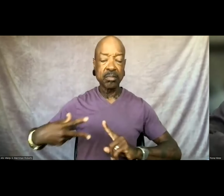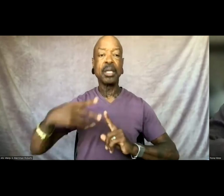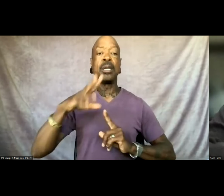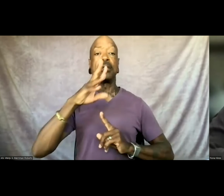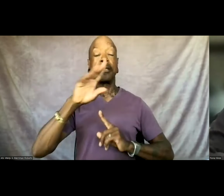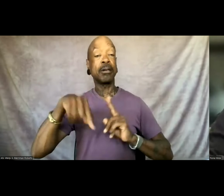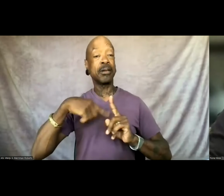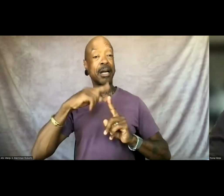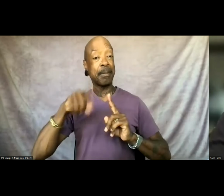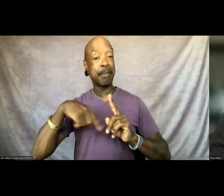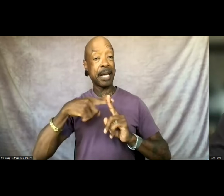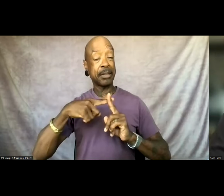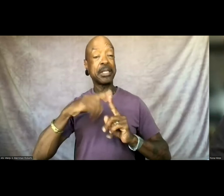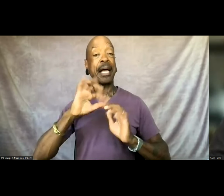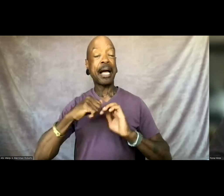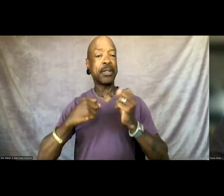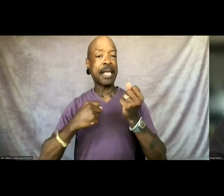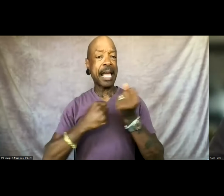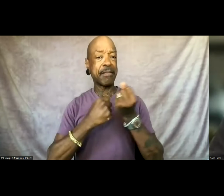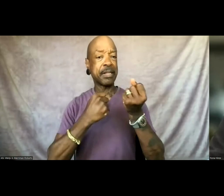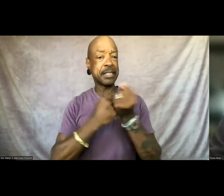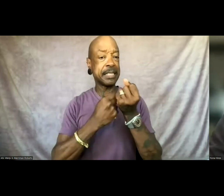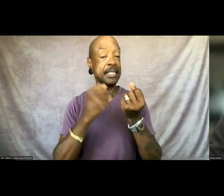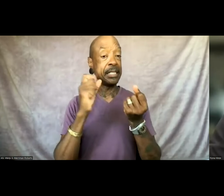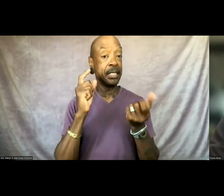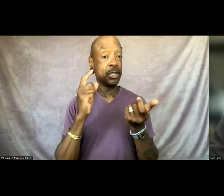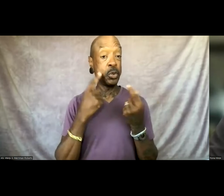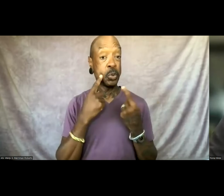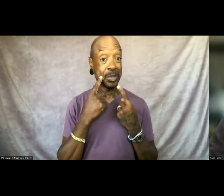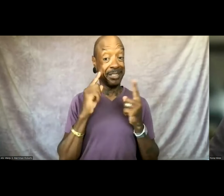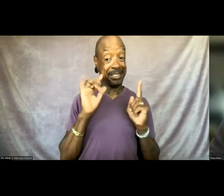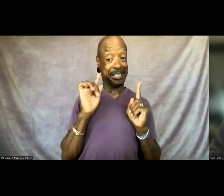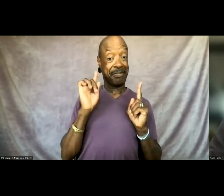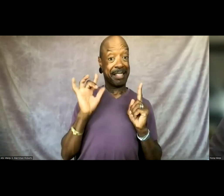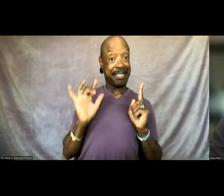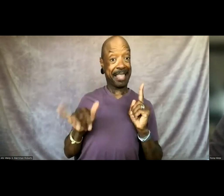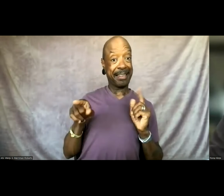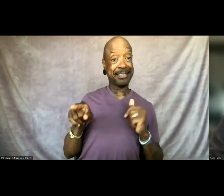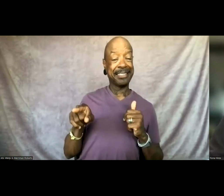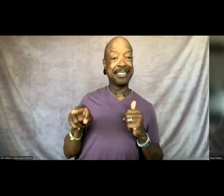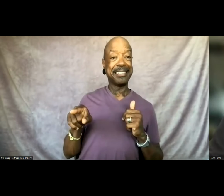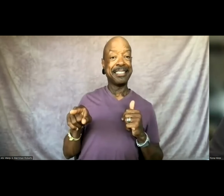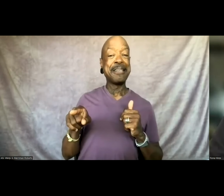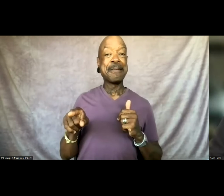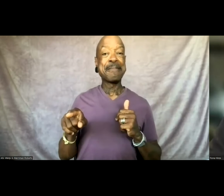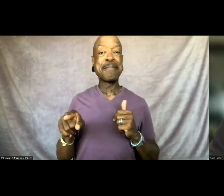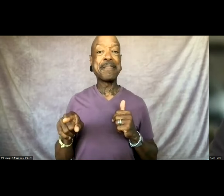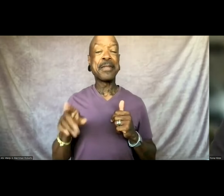I'm going to turn things over to Jessica who is going to really talk about sort of how we -- how we did this advocacy